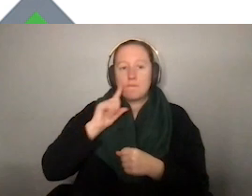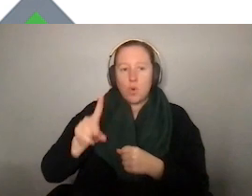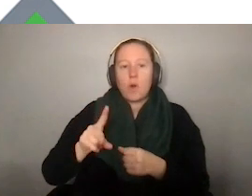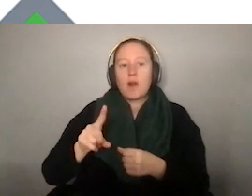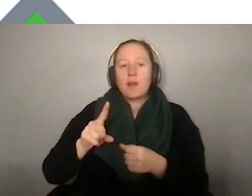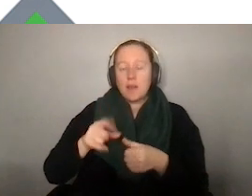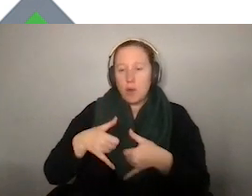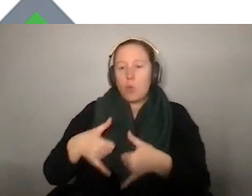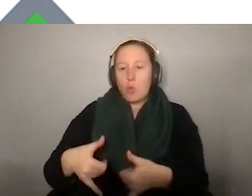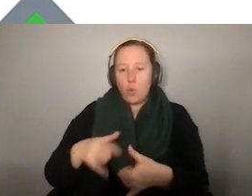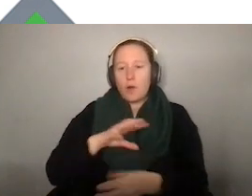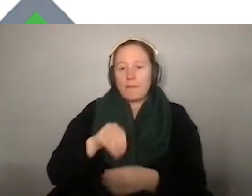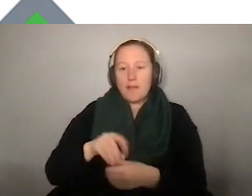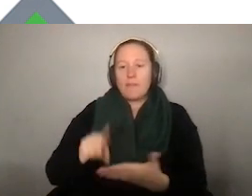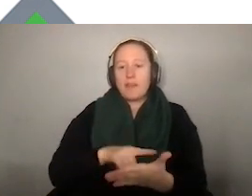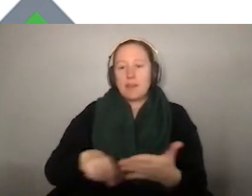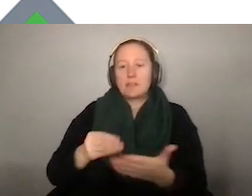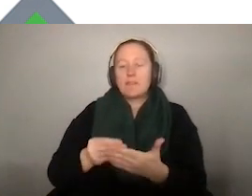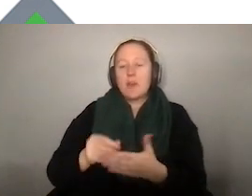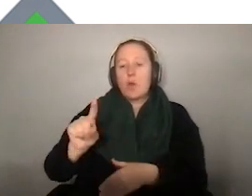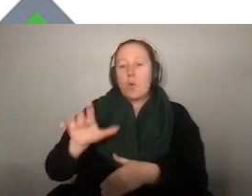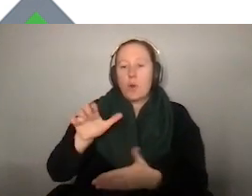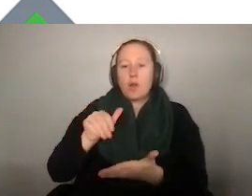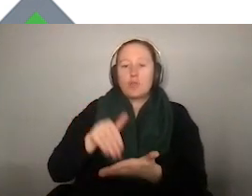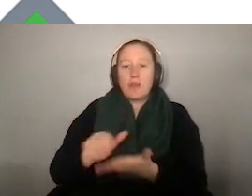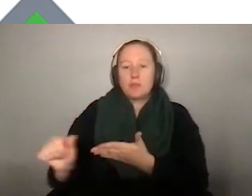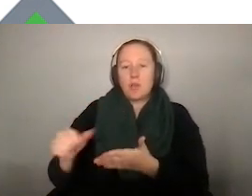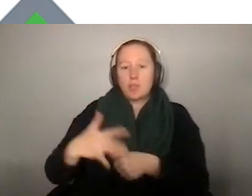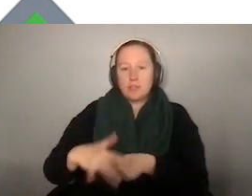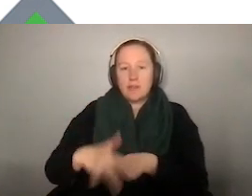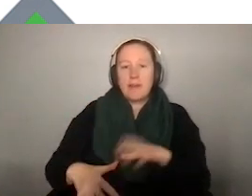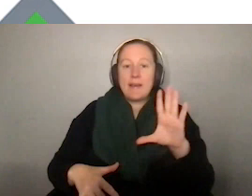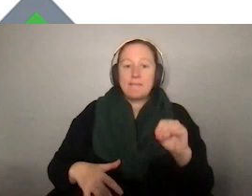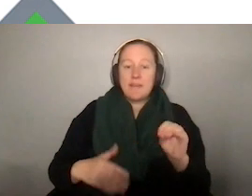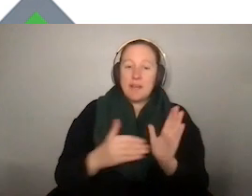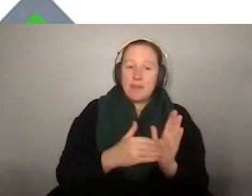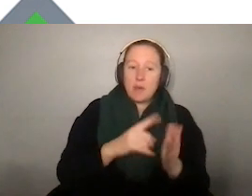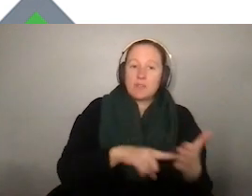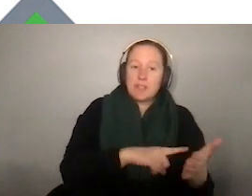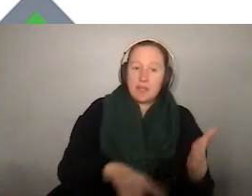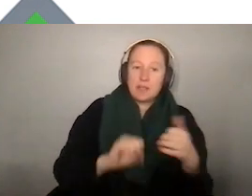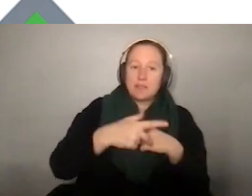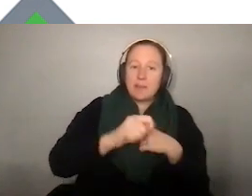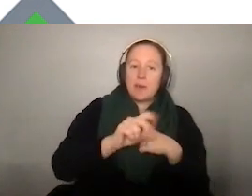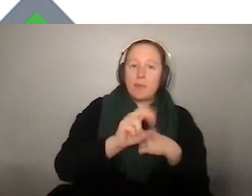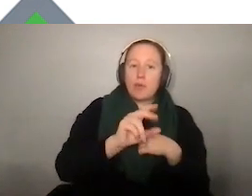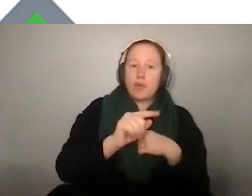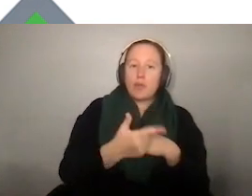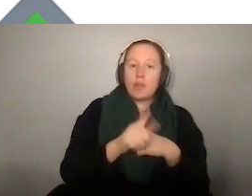There is $100,000 available on the award, with $50,000 canceling September 30th of 2024.